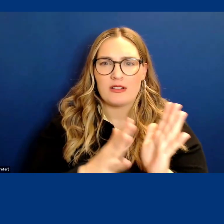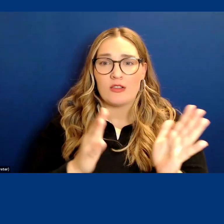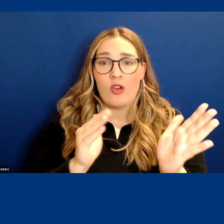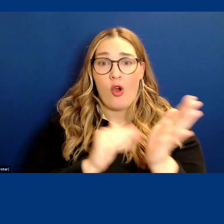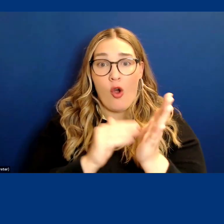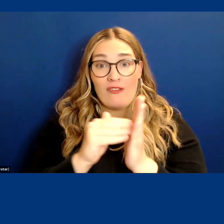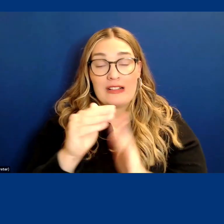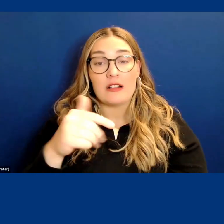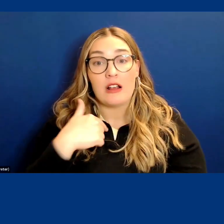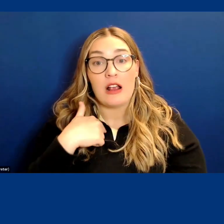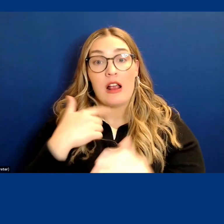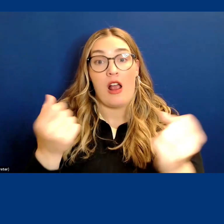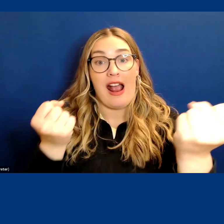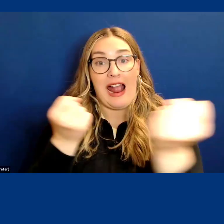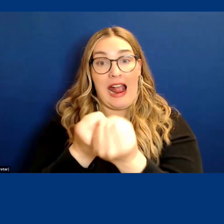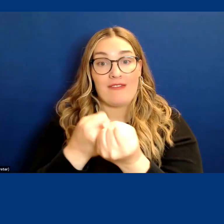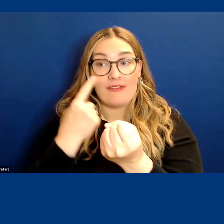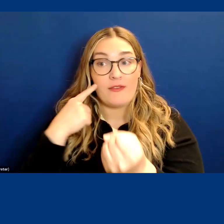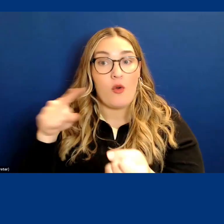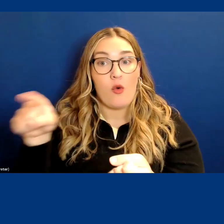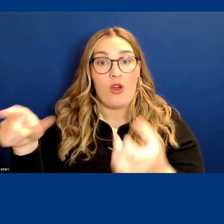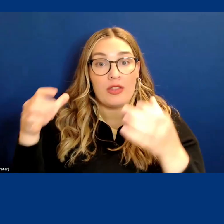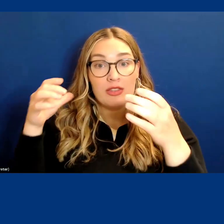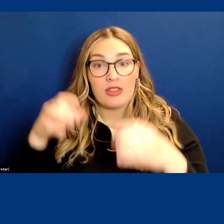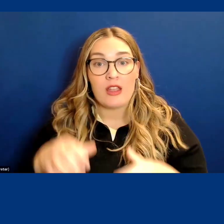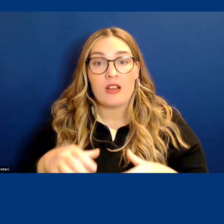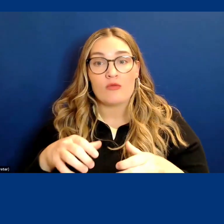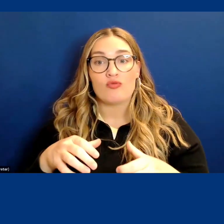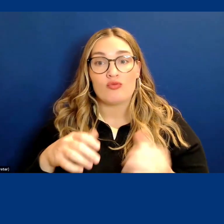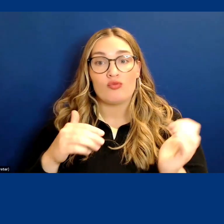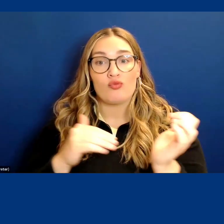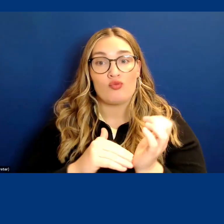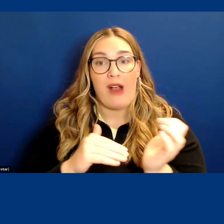advocate for a client, practitioners view it as asking